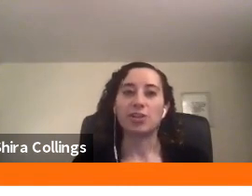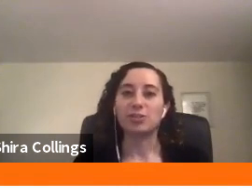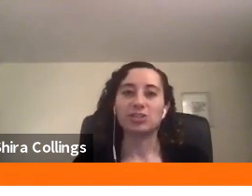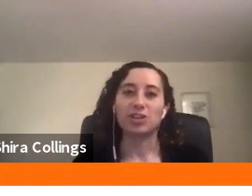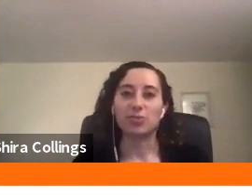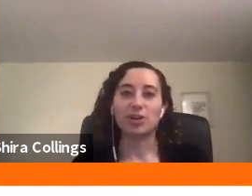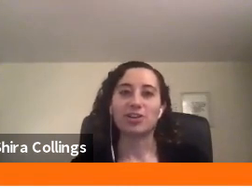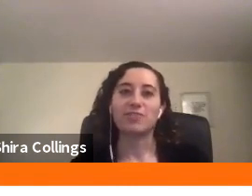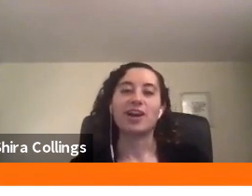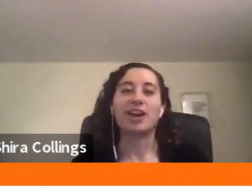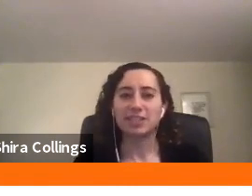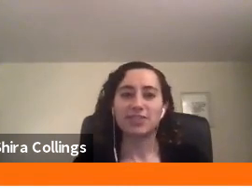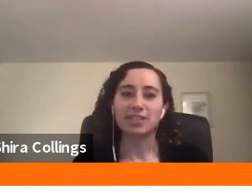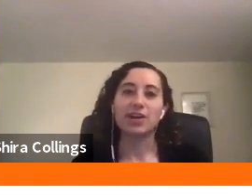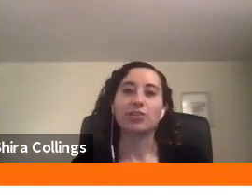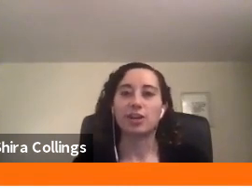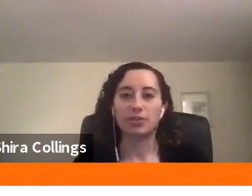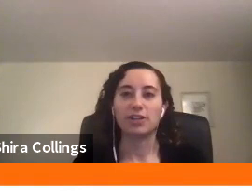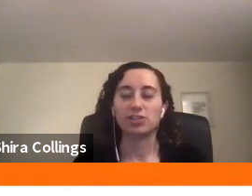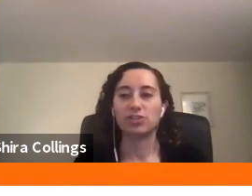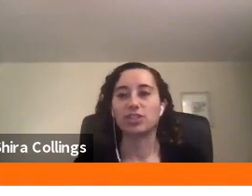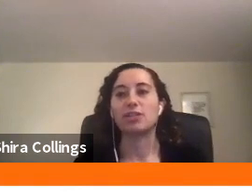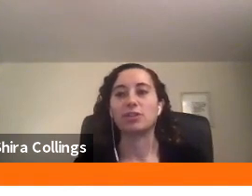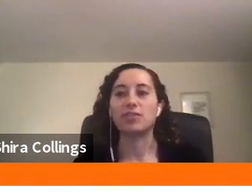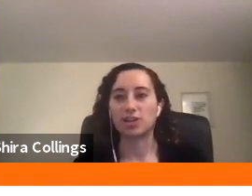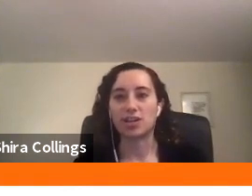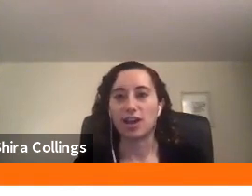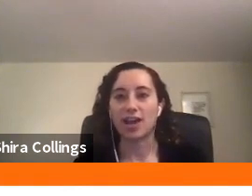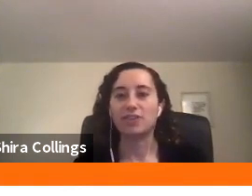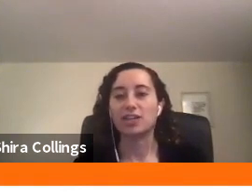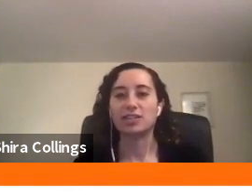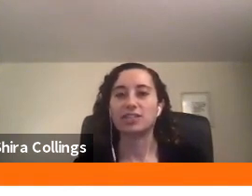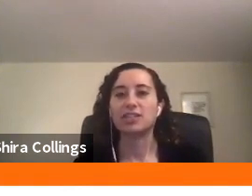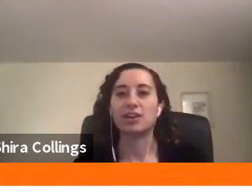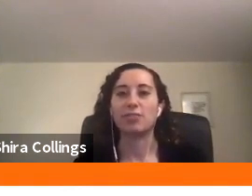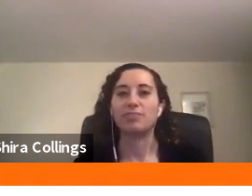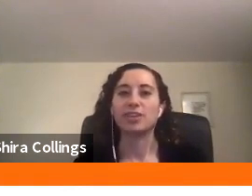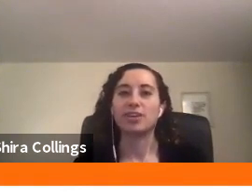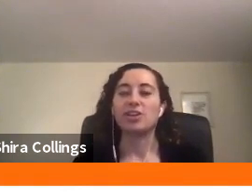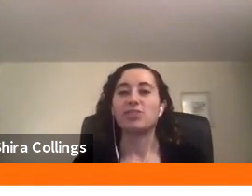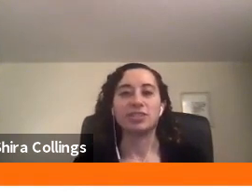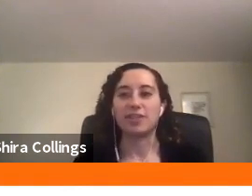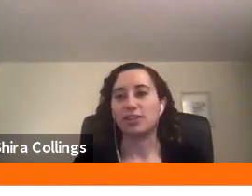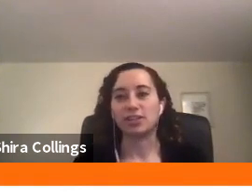That is all the information that we are kind of given. So really speaking out about how harmful that is, and sharing any knowledge you have about